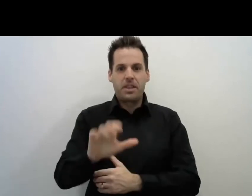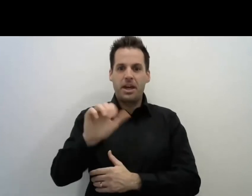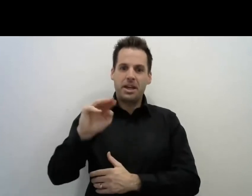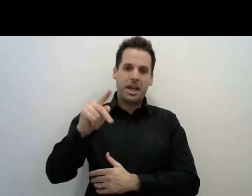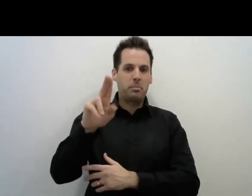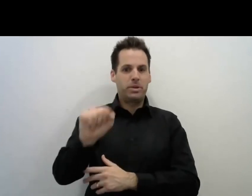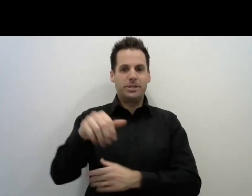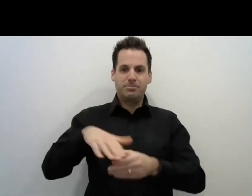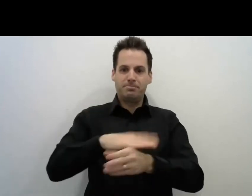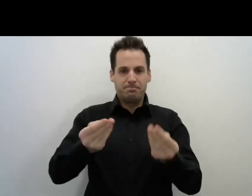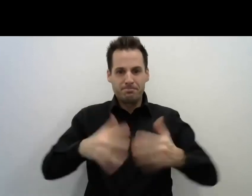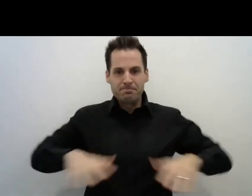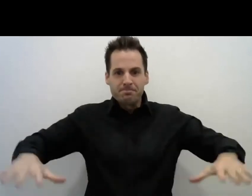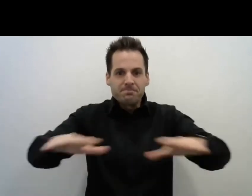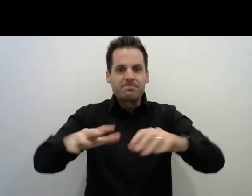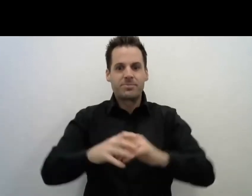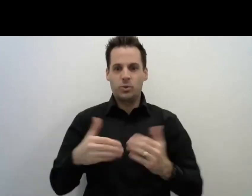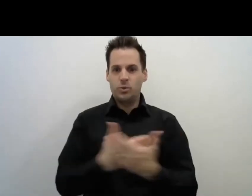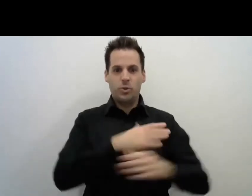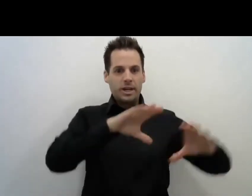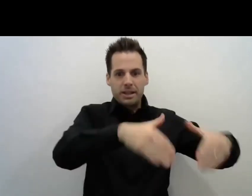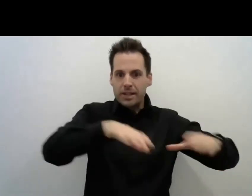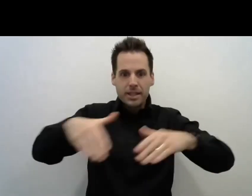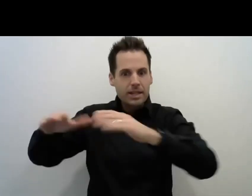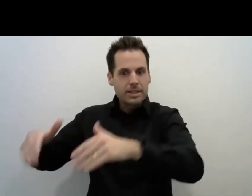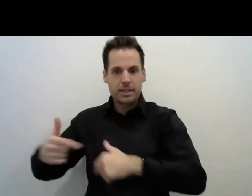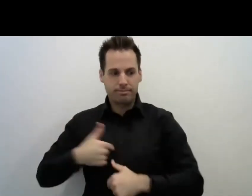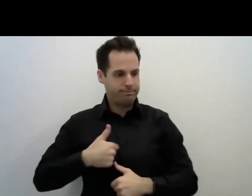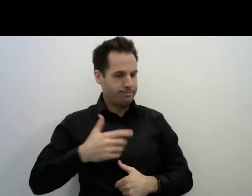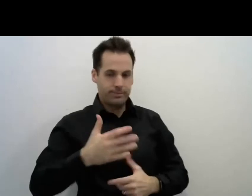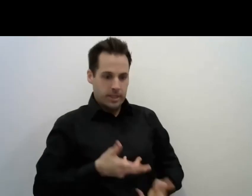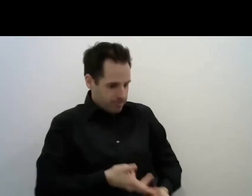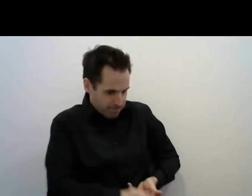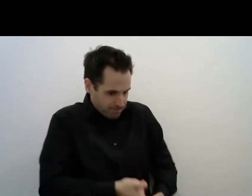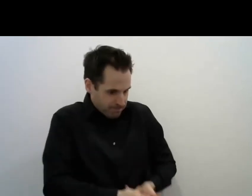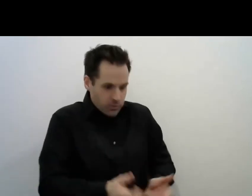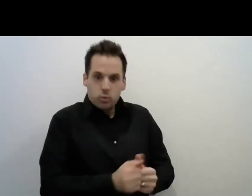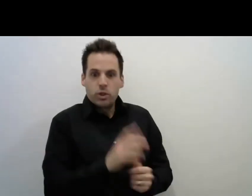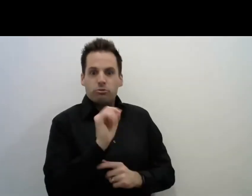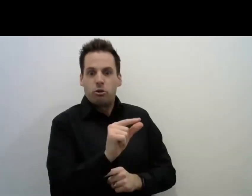still very very new so we were learning each other and just to have this heaped on top of that it was